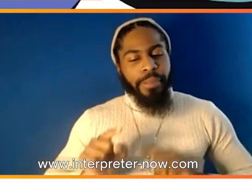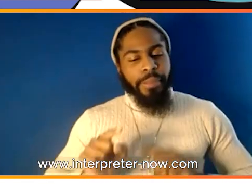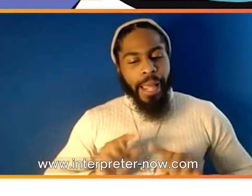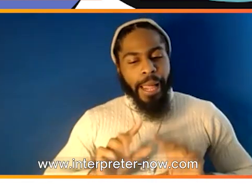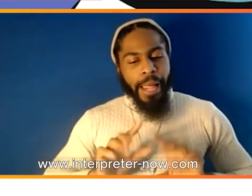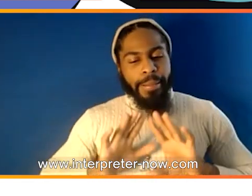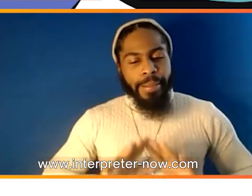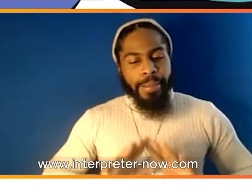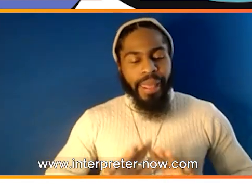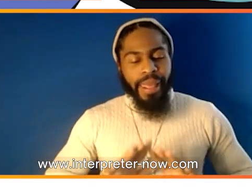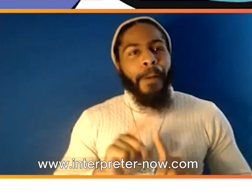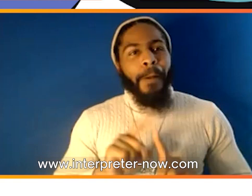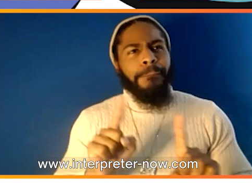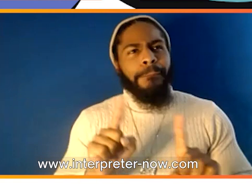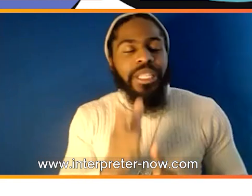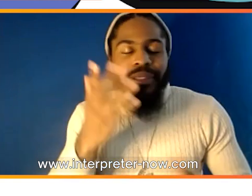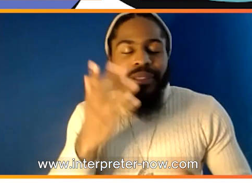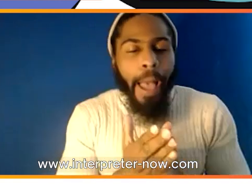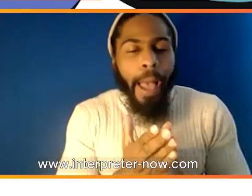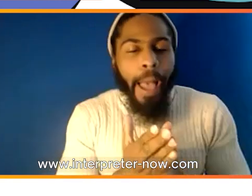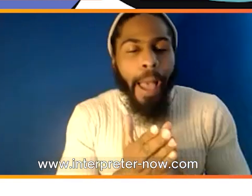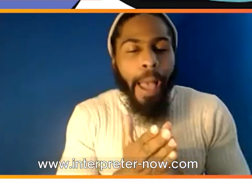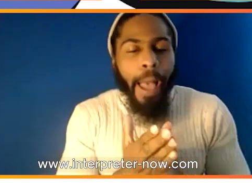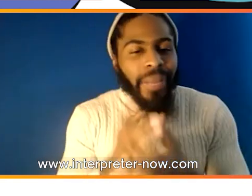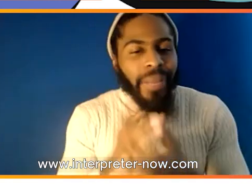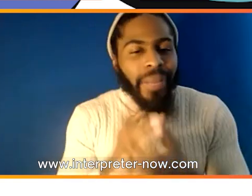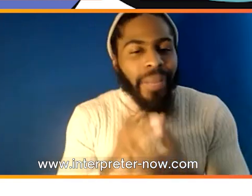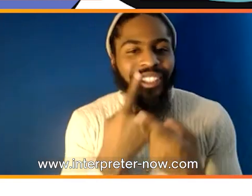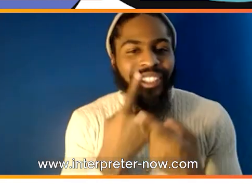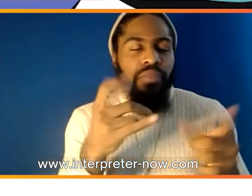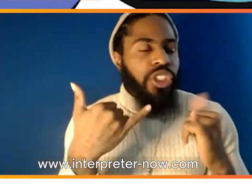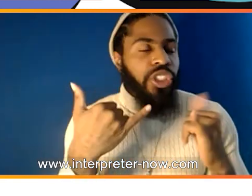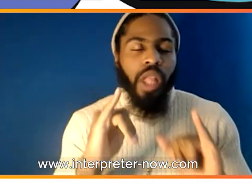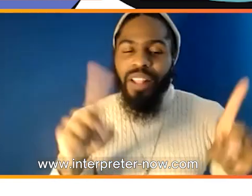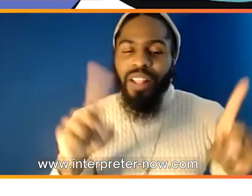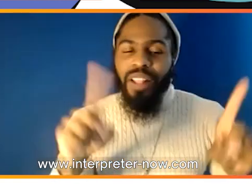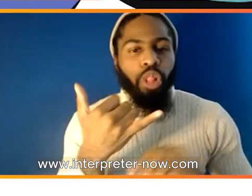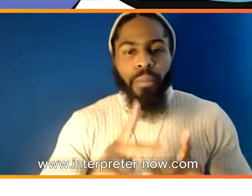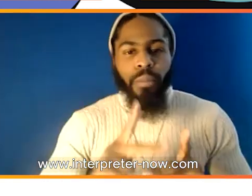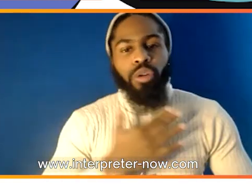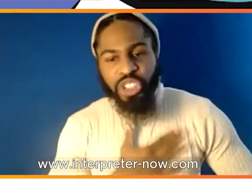time when you're talking to the brass about some of these things." So that's one thing I've learned.